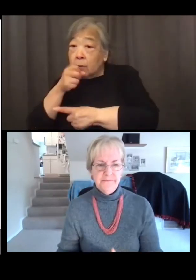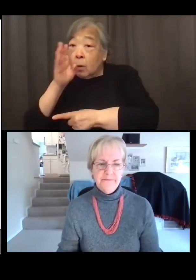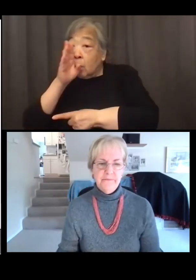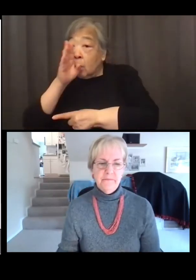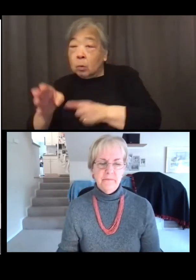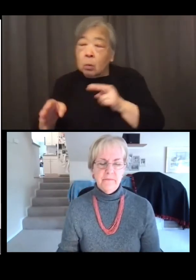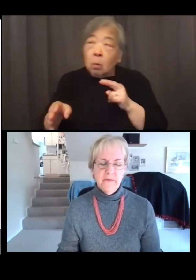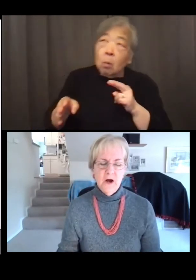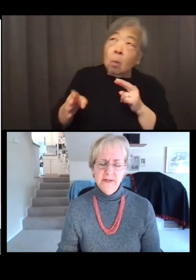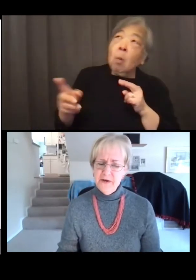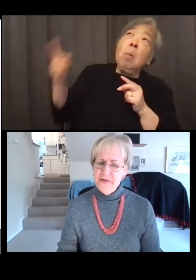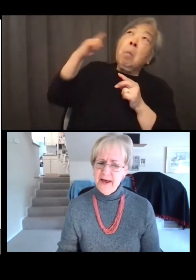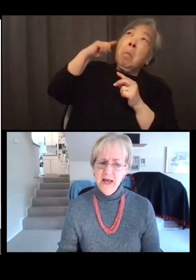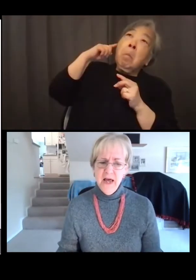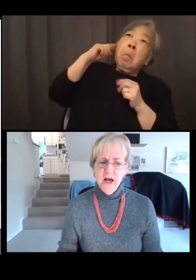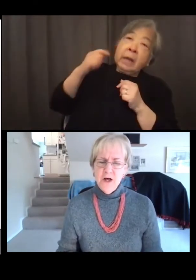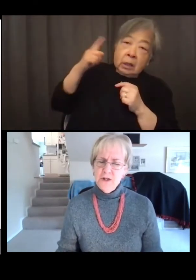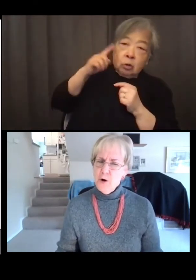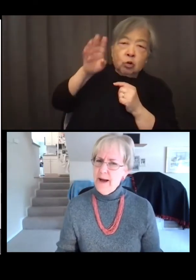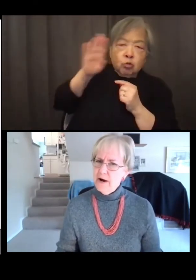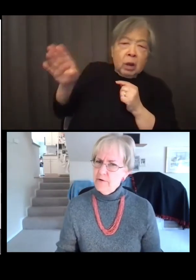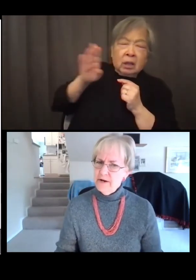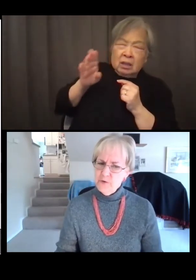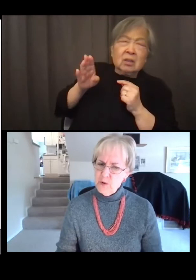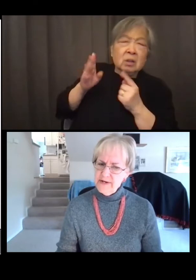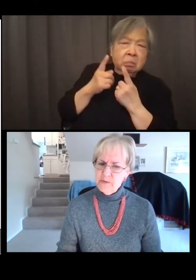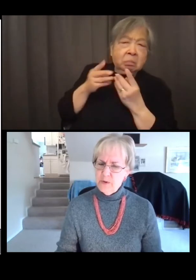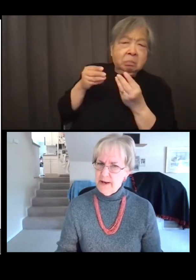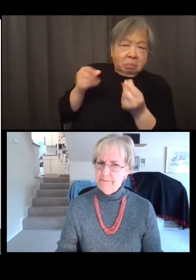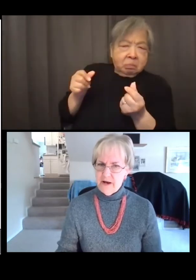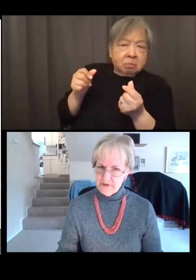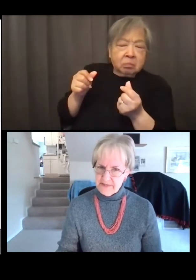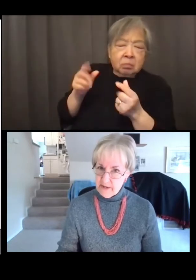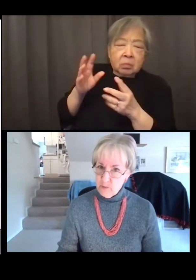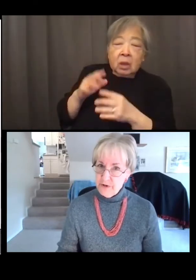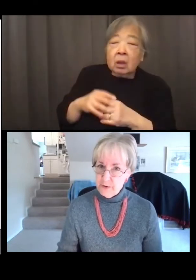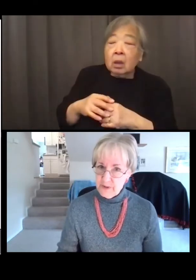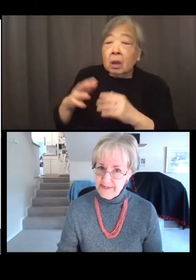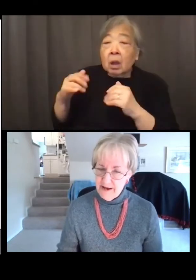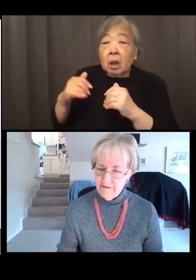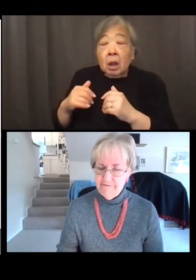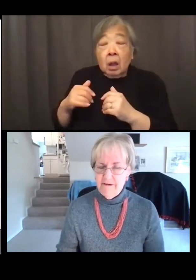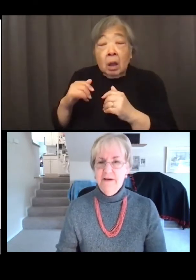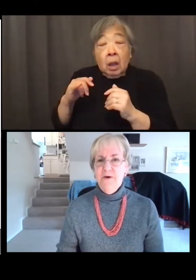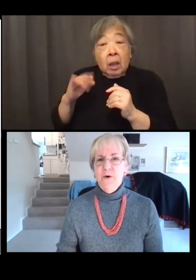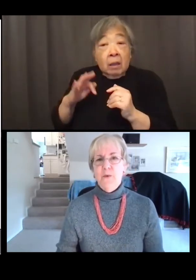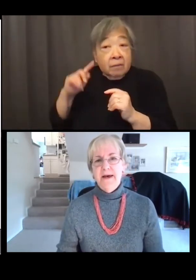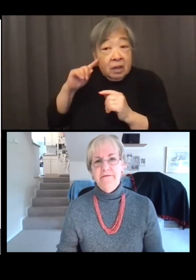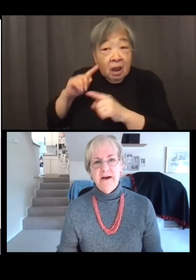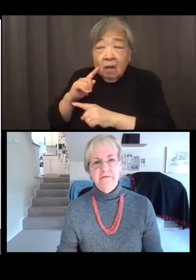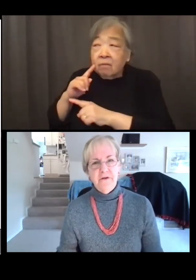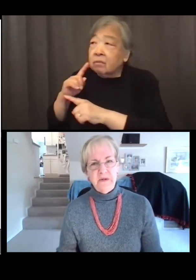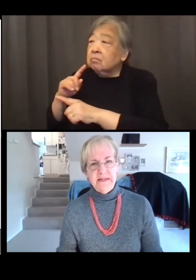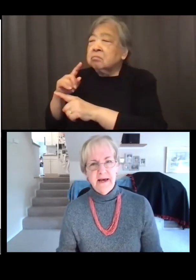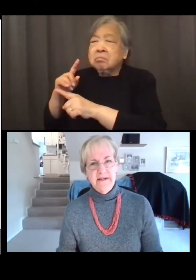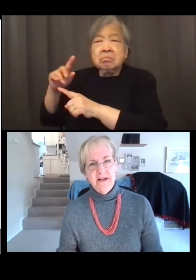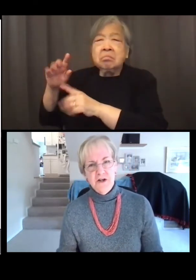Low background noise will not bother someone who is deaf We have folks gotten in touch